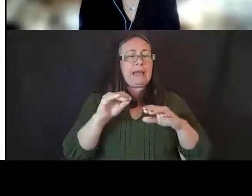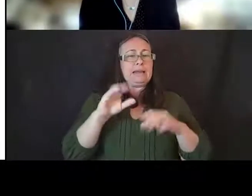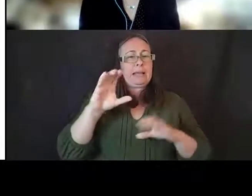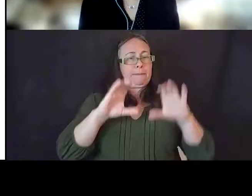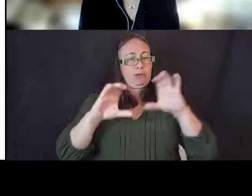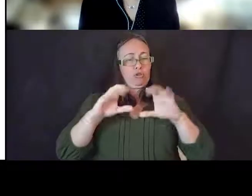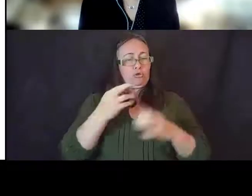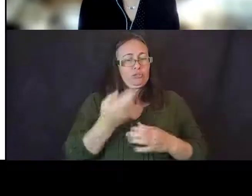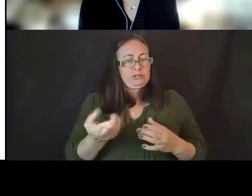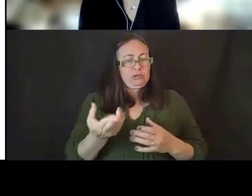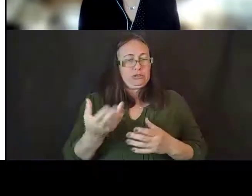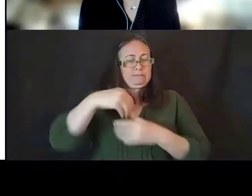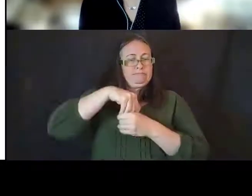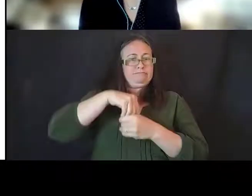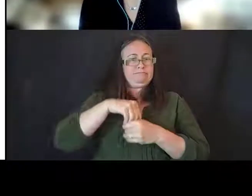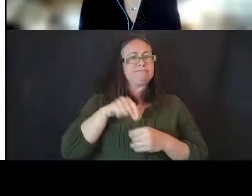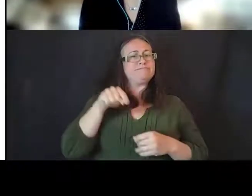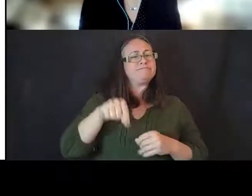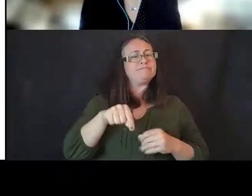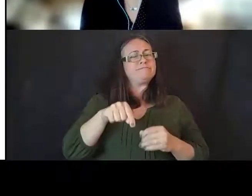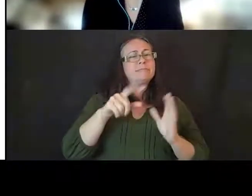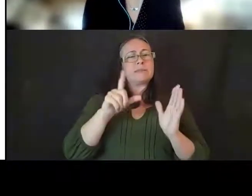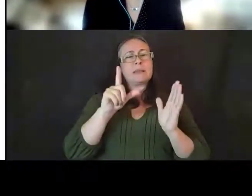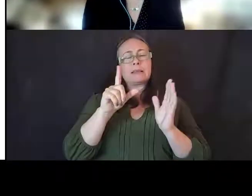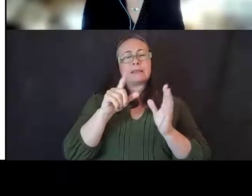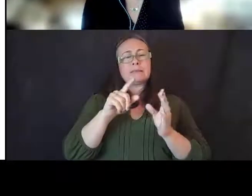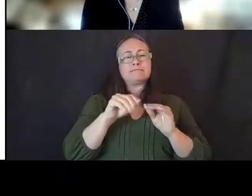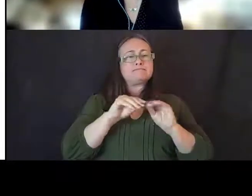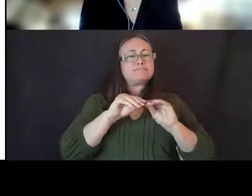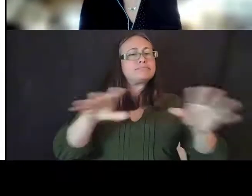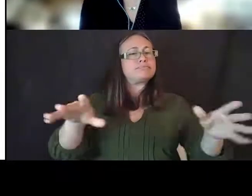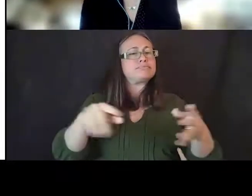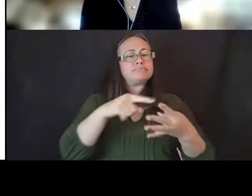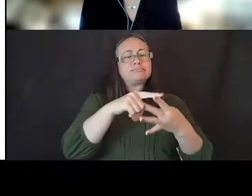And this all came out with … in 2016, for applications that came in in 2016.